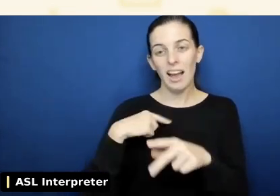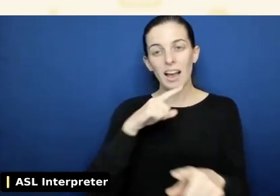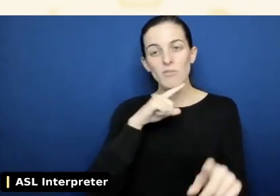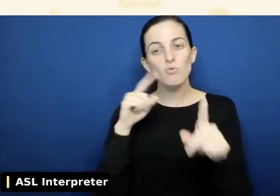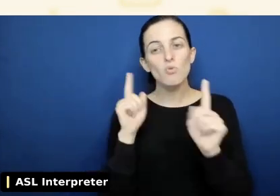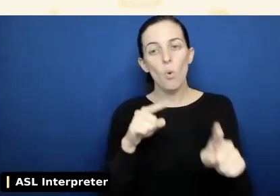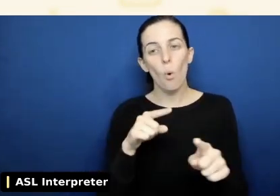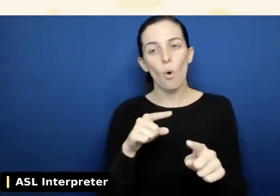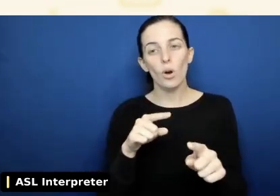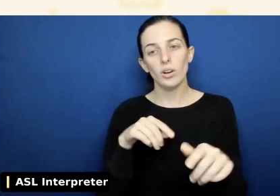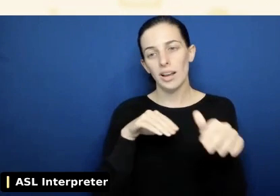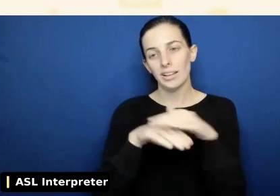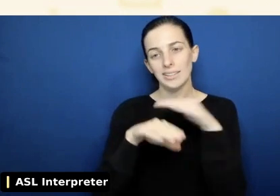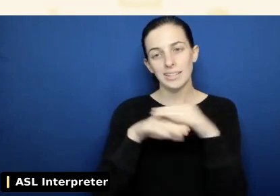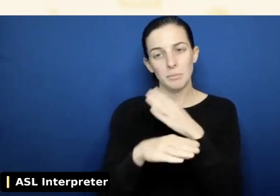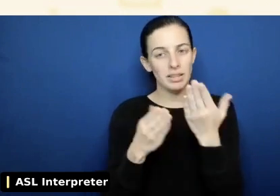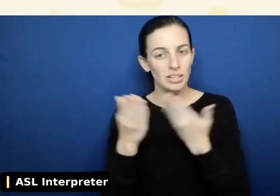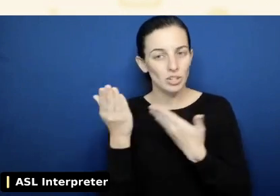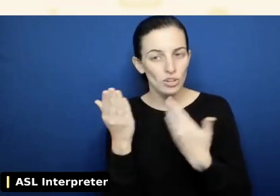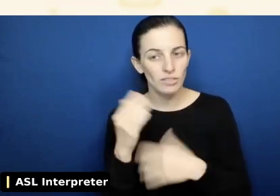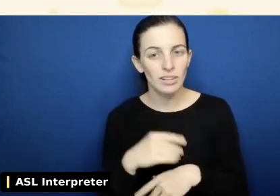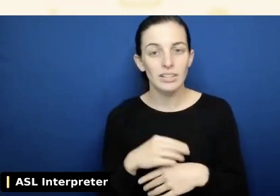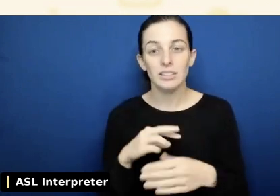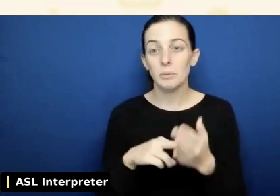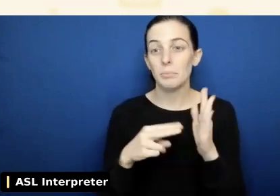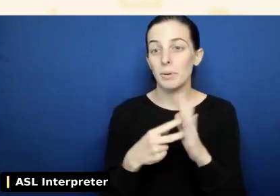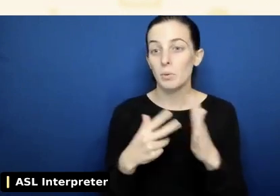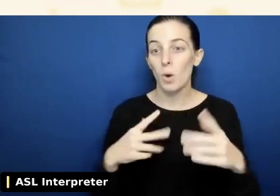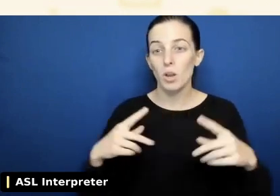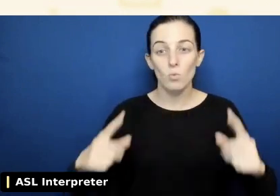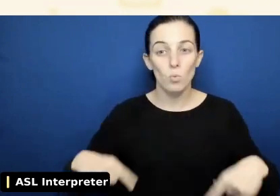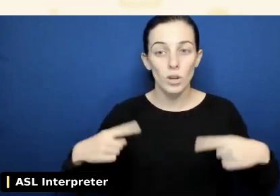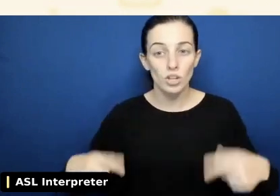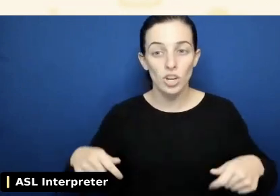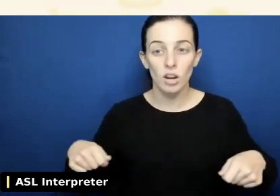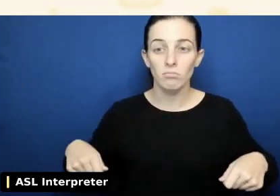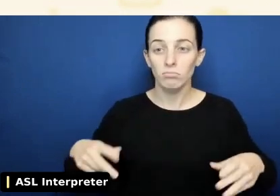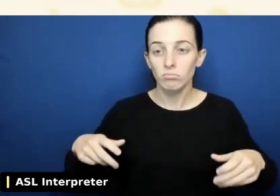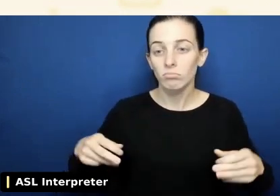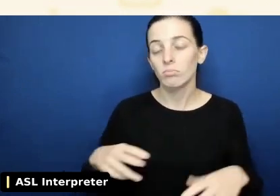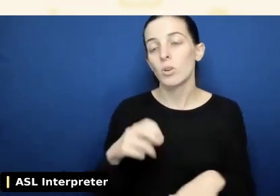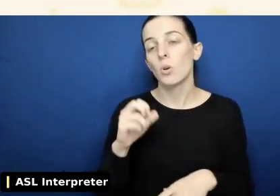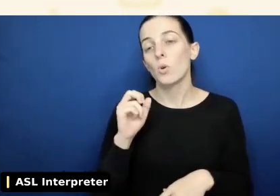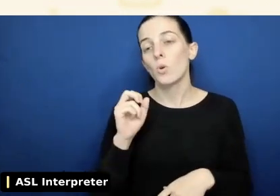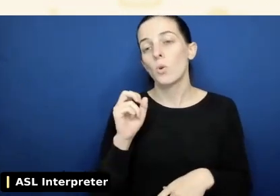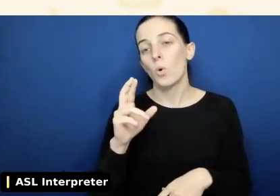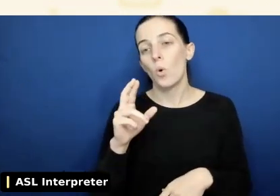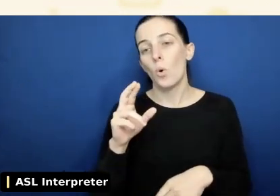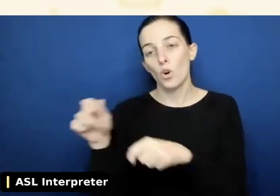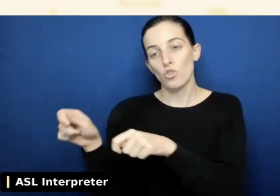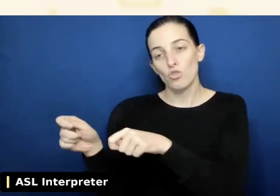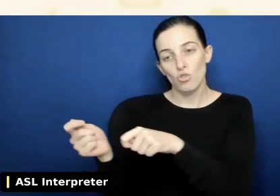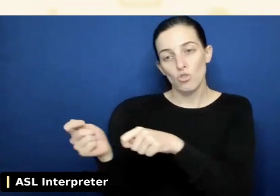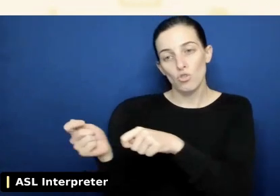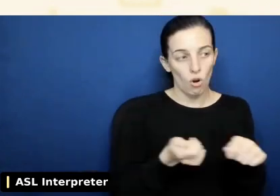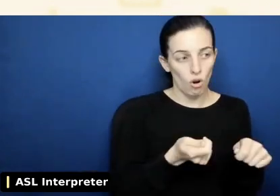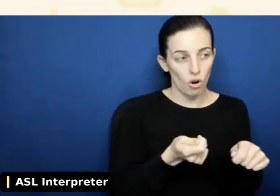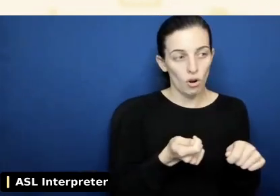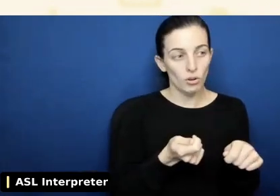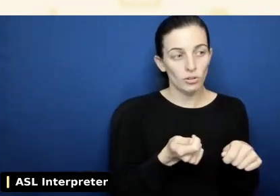I get wheelchaired or by a Caddy car to the security check,